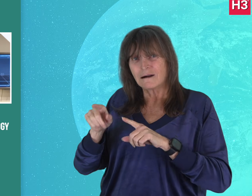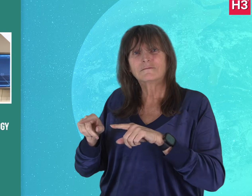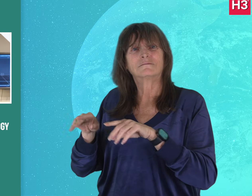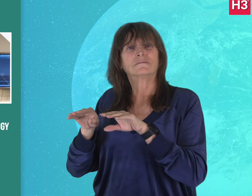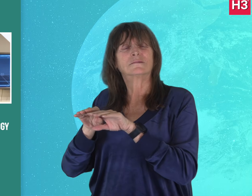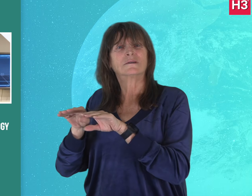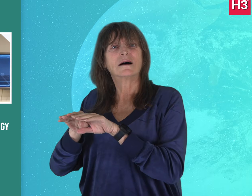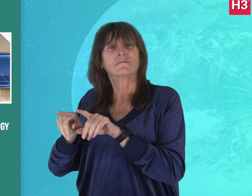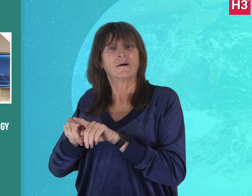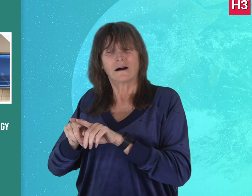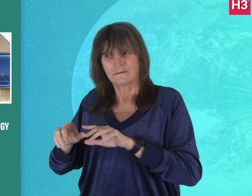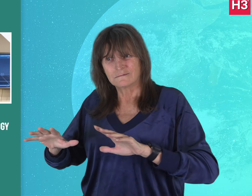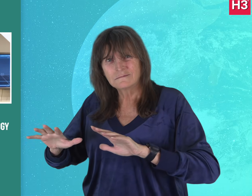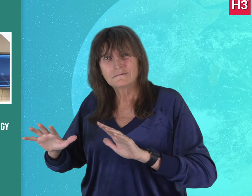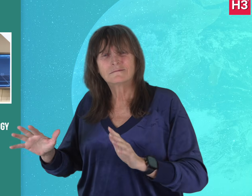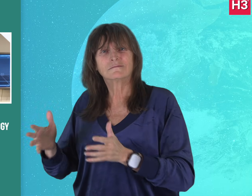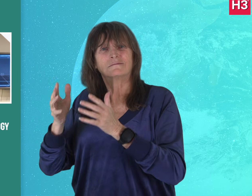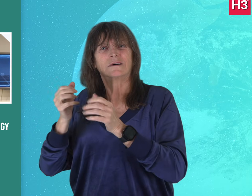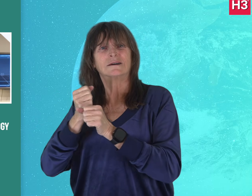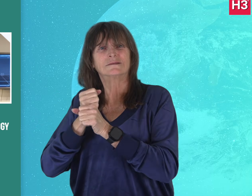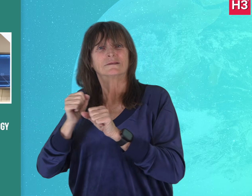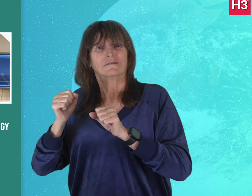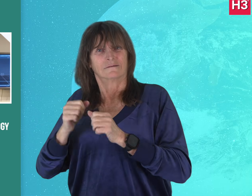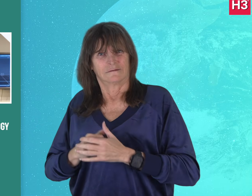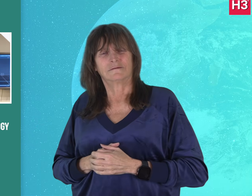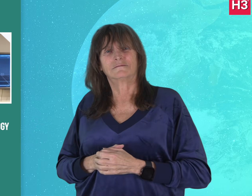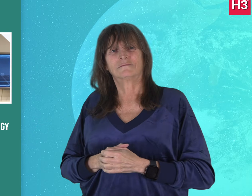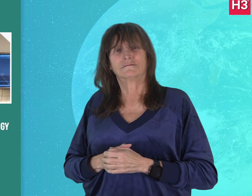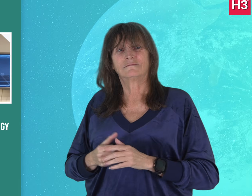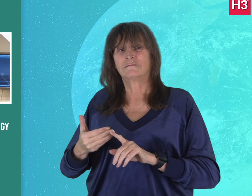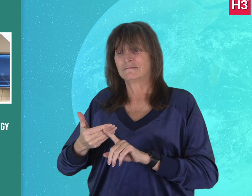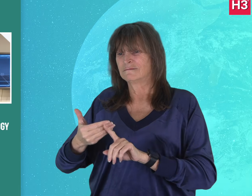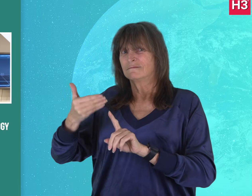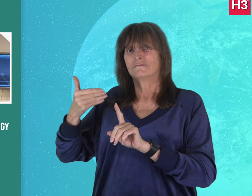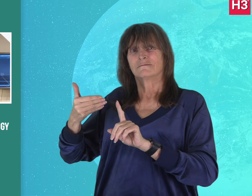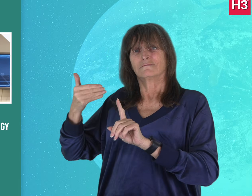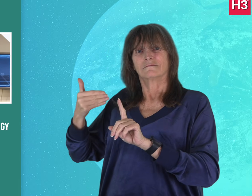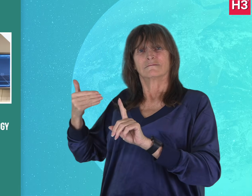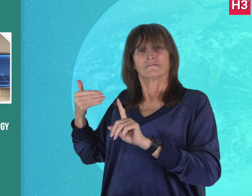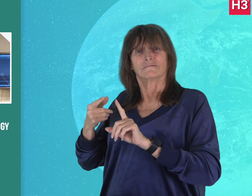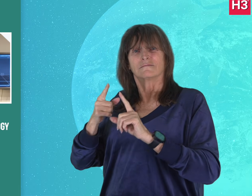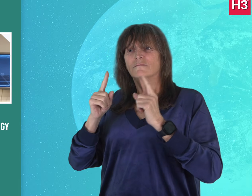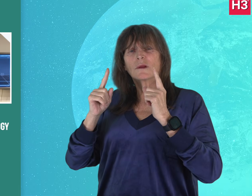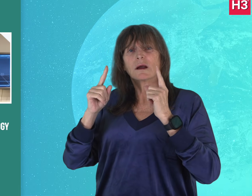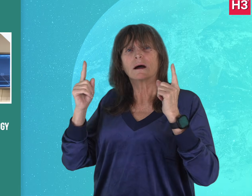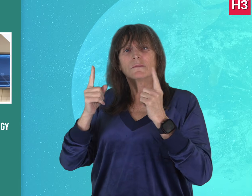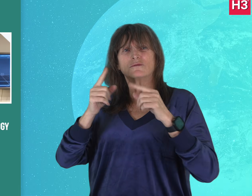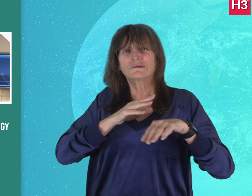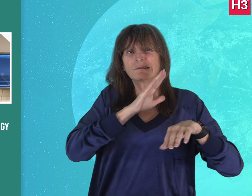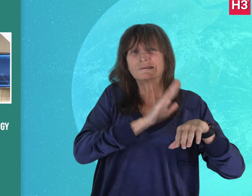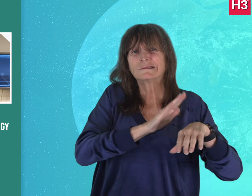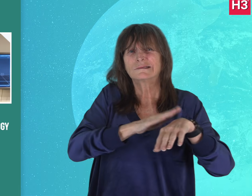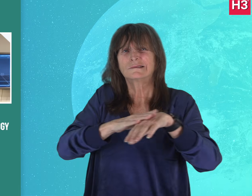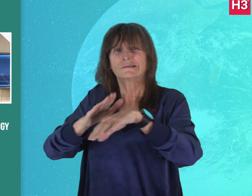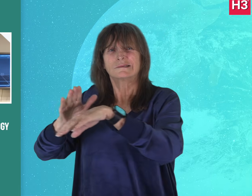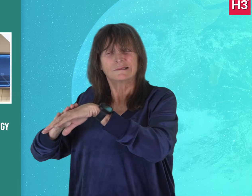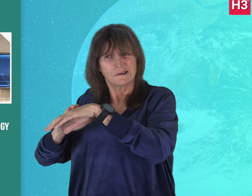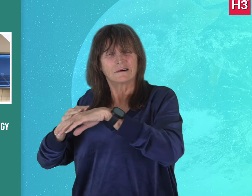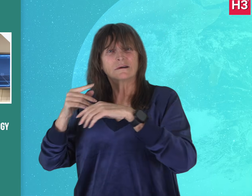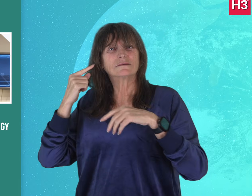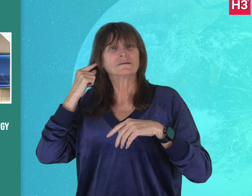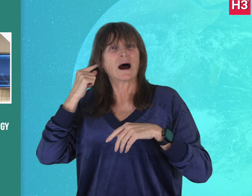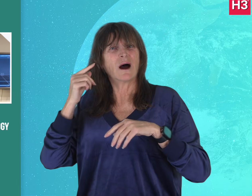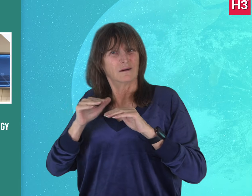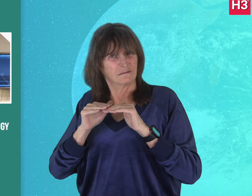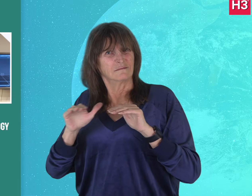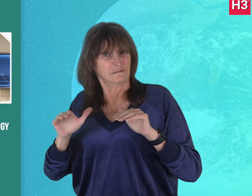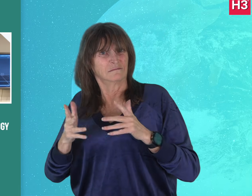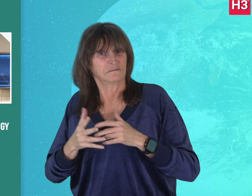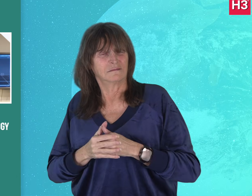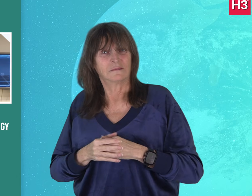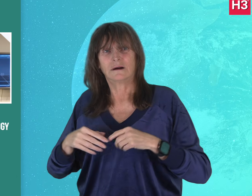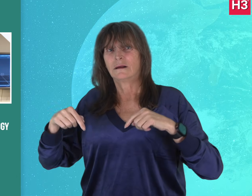alerts were sound-only. Now platforms like SUNO can send sign language